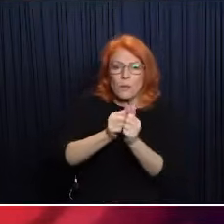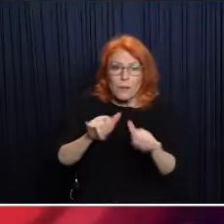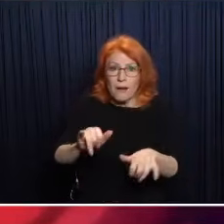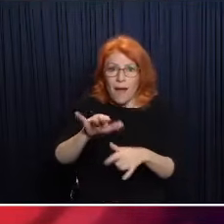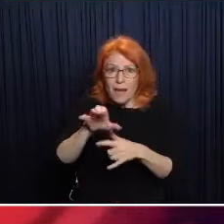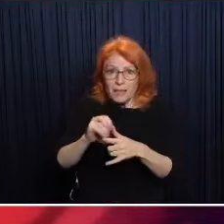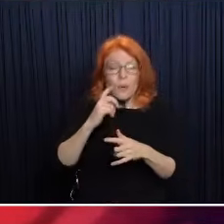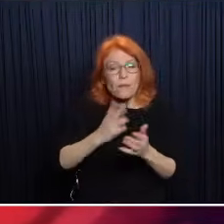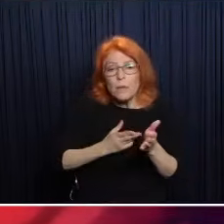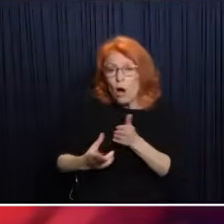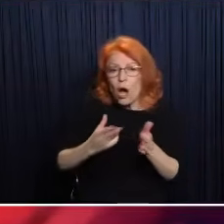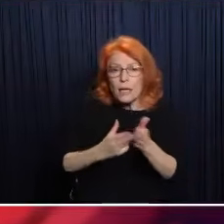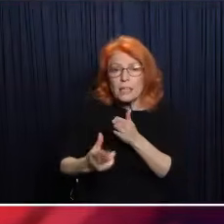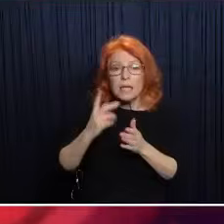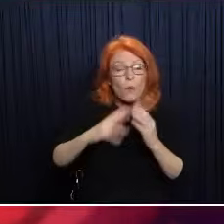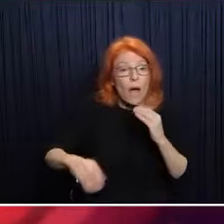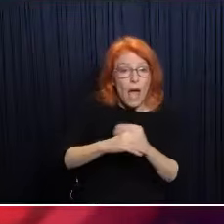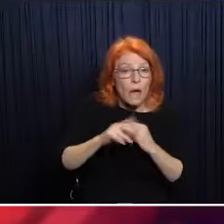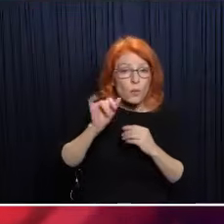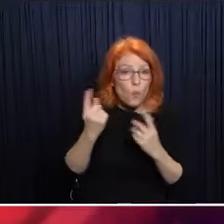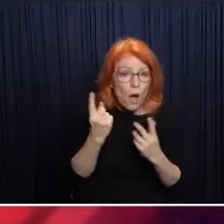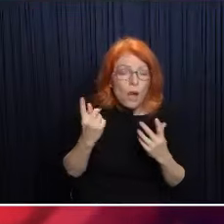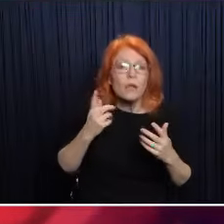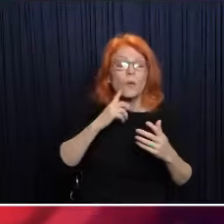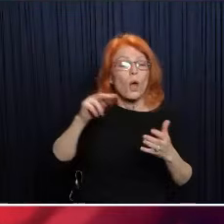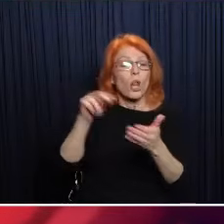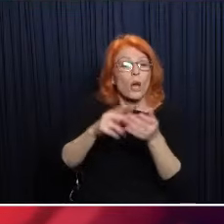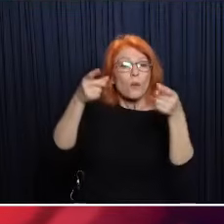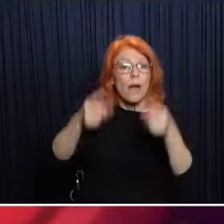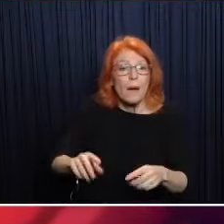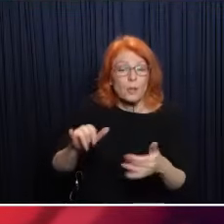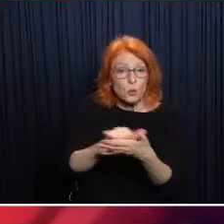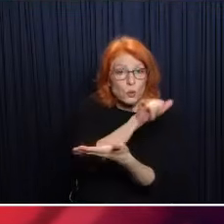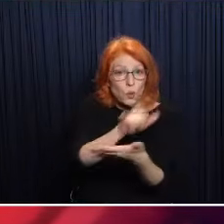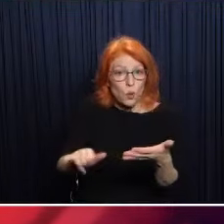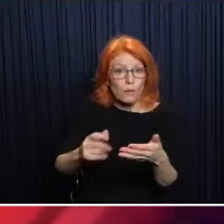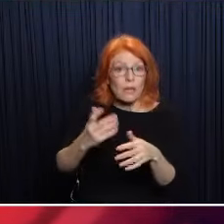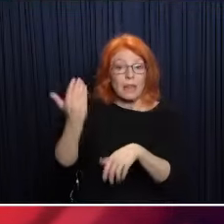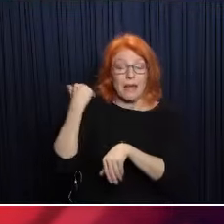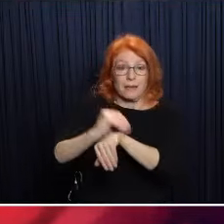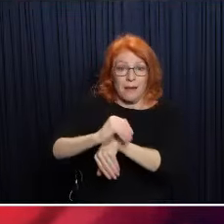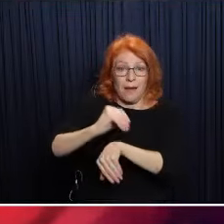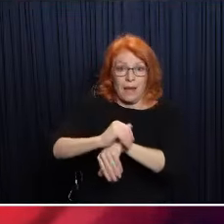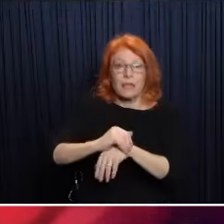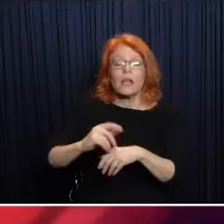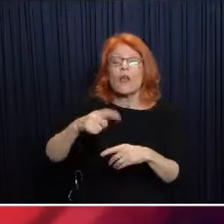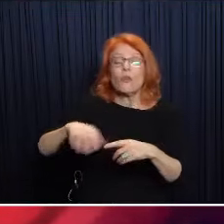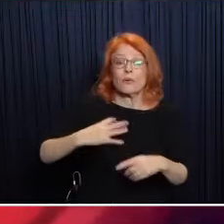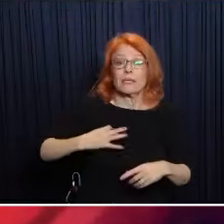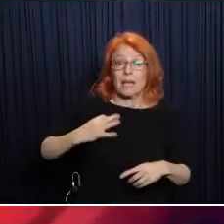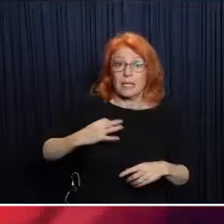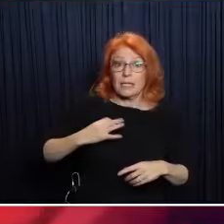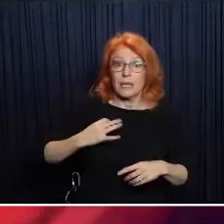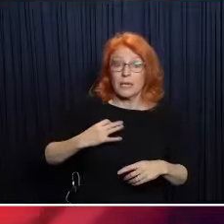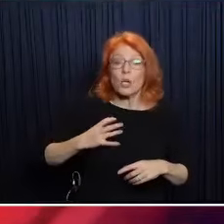MINNESOTA. NOBODY WANTS TO SIGH ANY AMERICAN LOSE THEIR LIFE INTERACTING WITH I.C.E. WE HAVE TO BE HONEST.